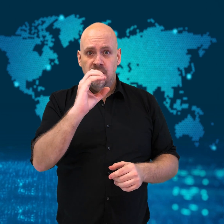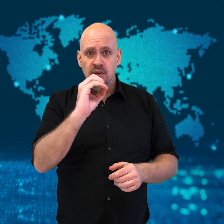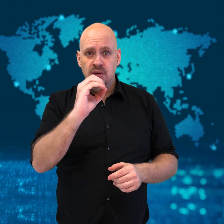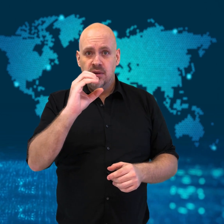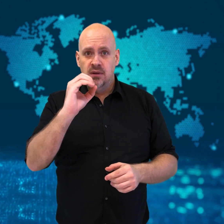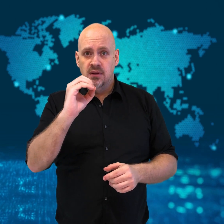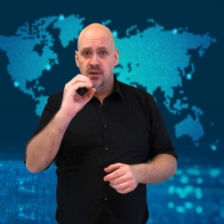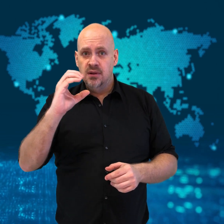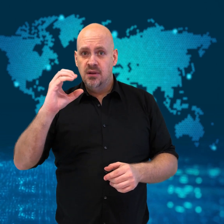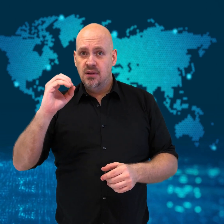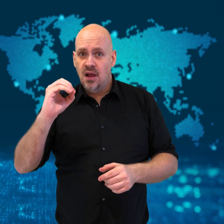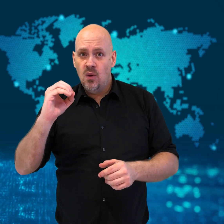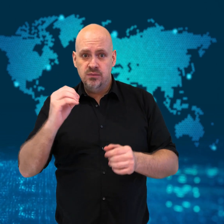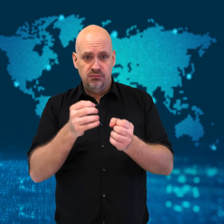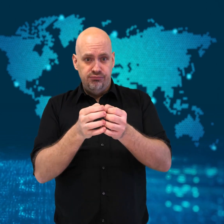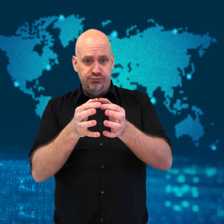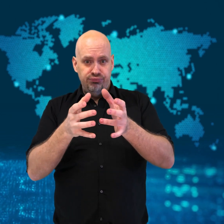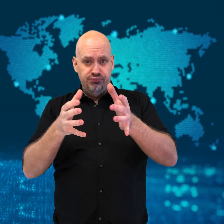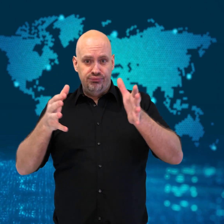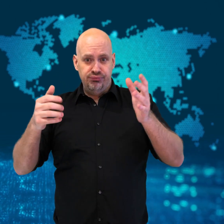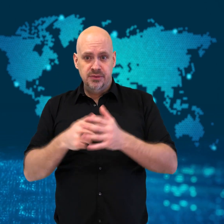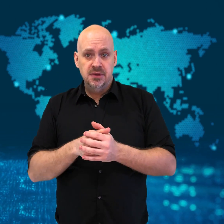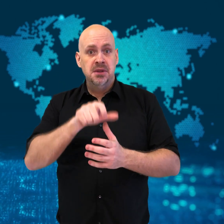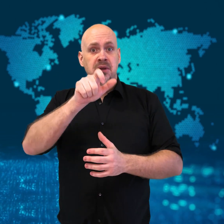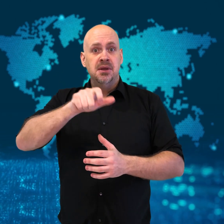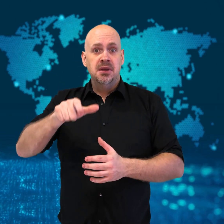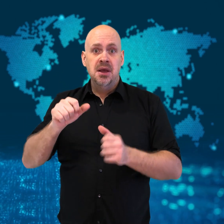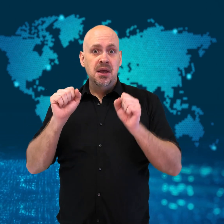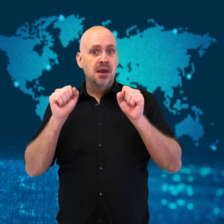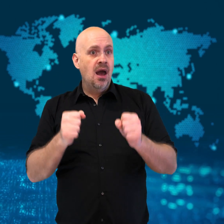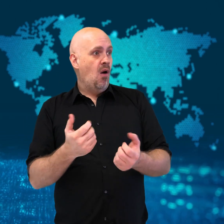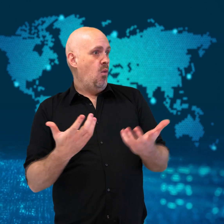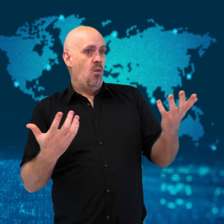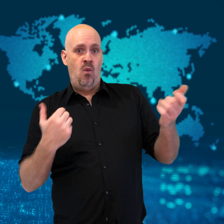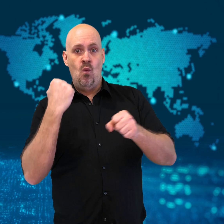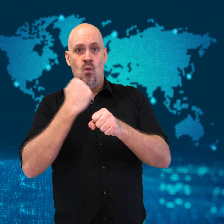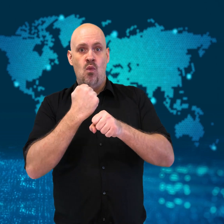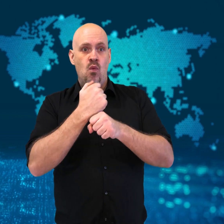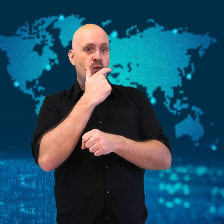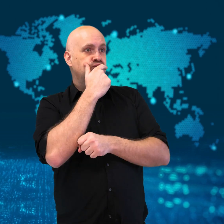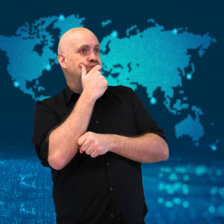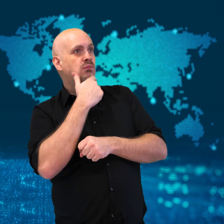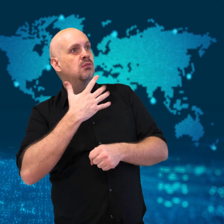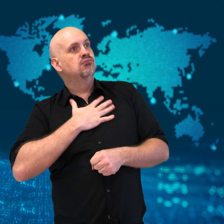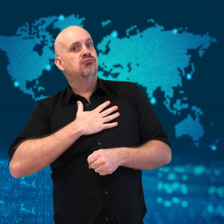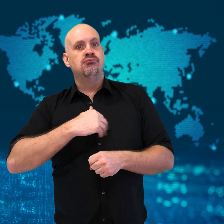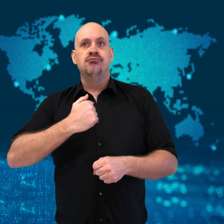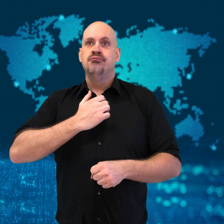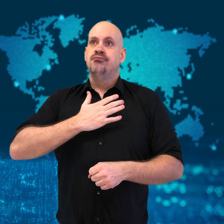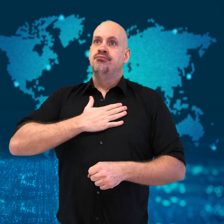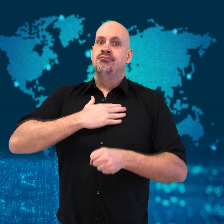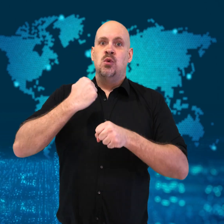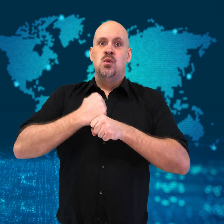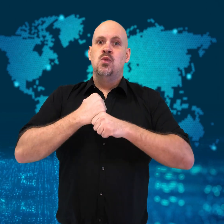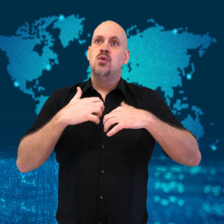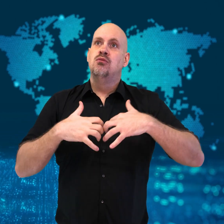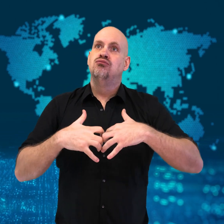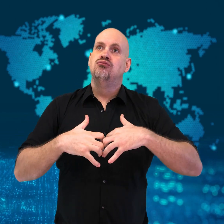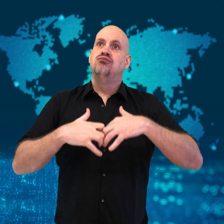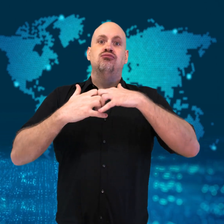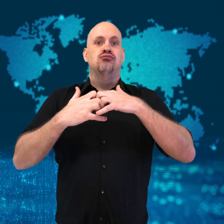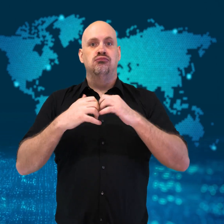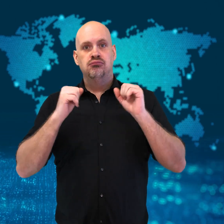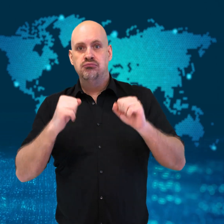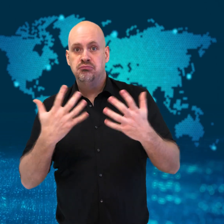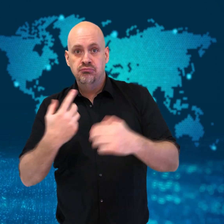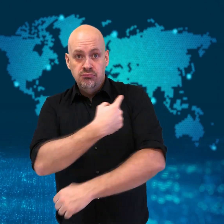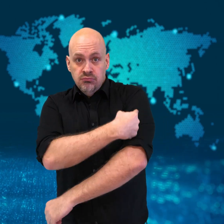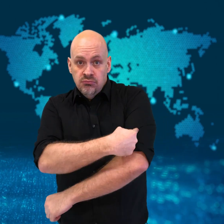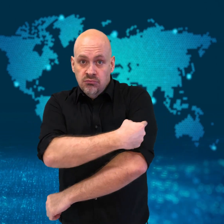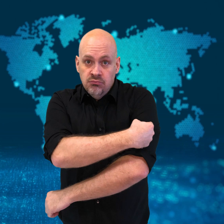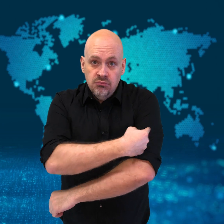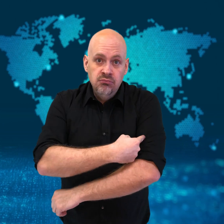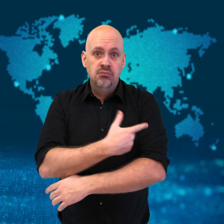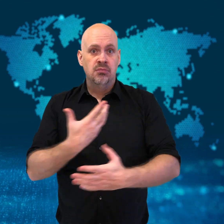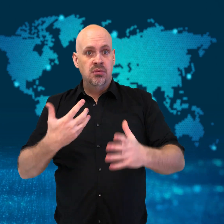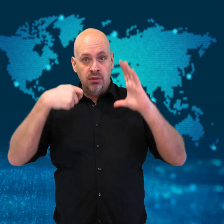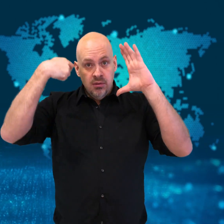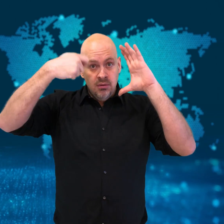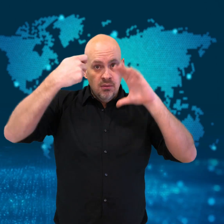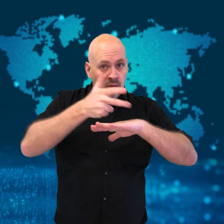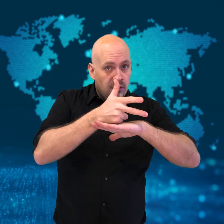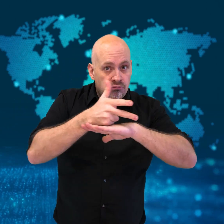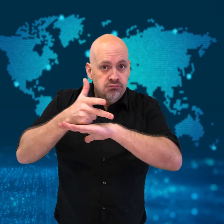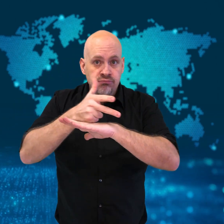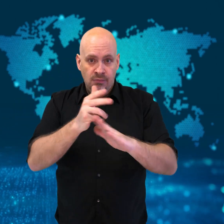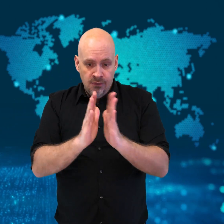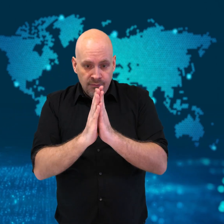Those jobs are expected to be in media, medical, or defense industries.